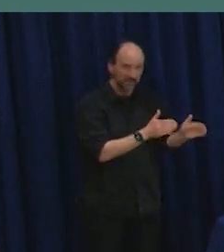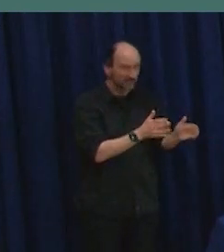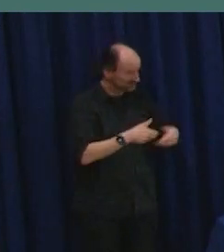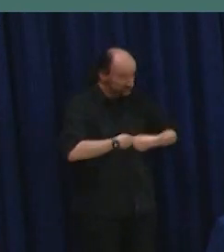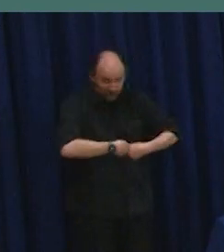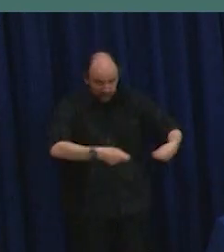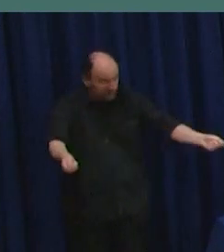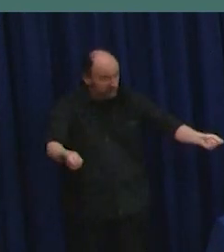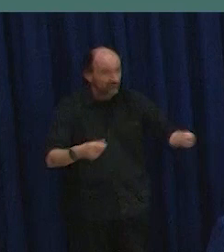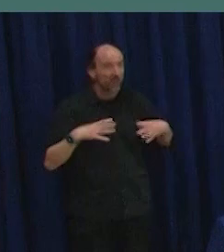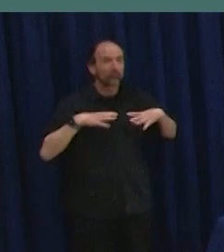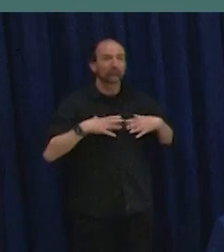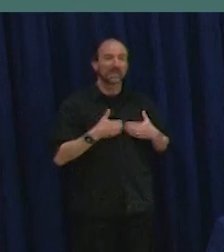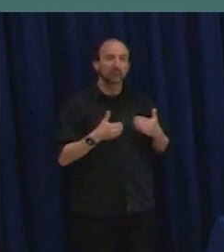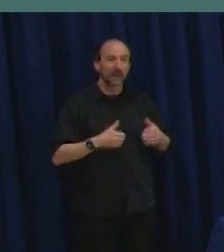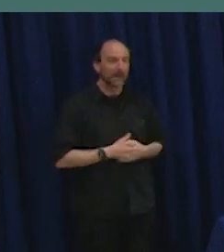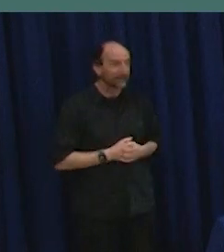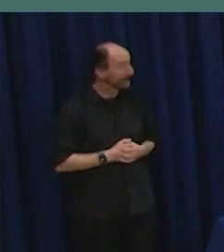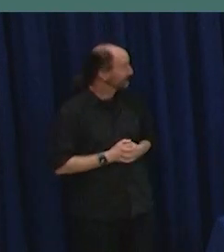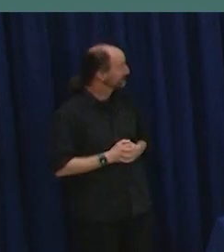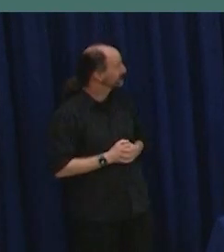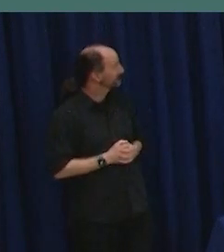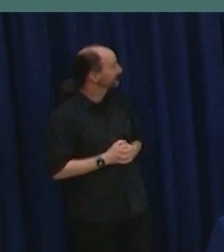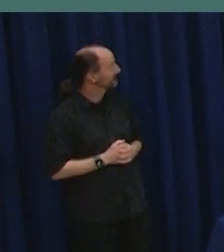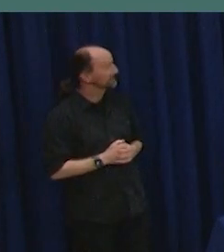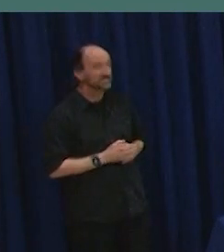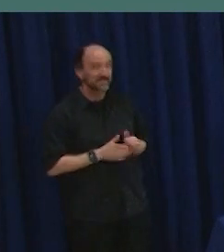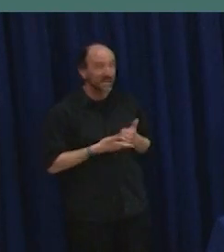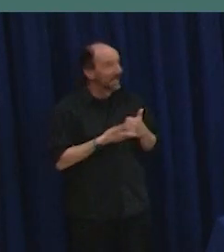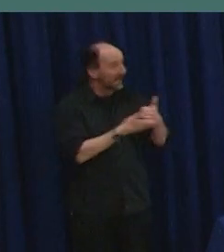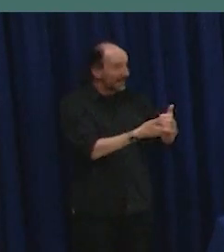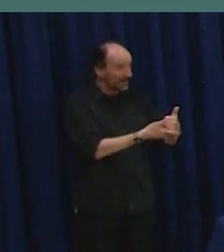rest breaks are key. Help people to learn to organize themselves better okay,